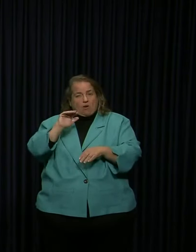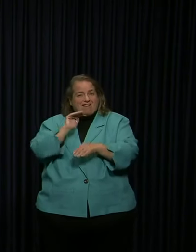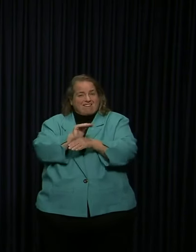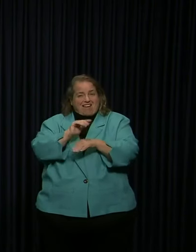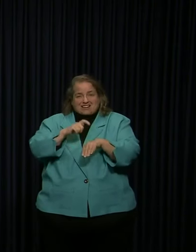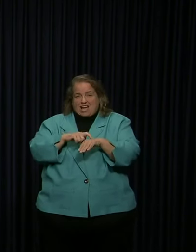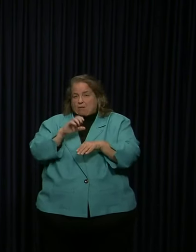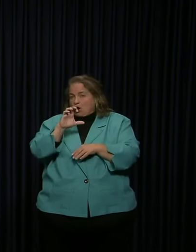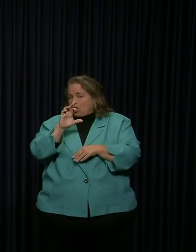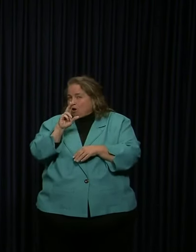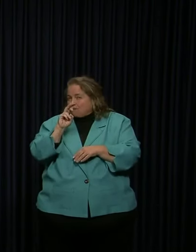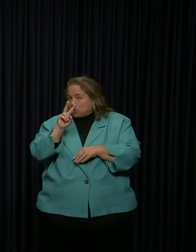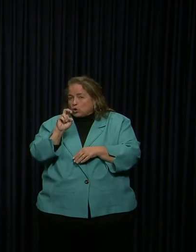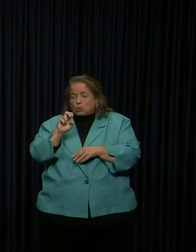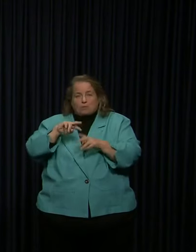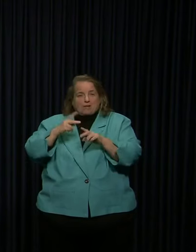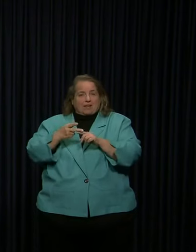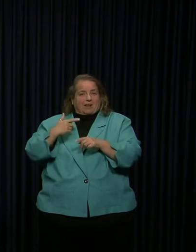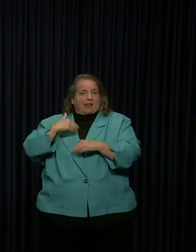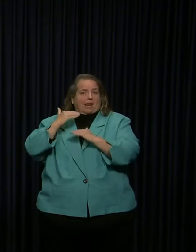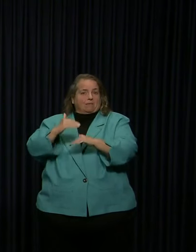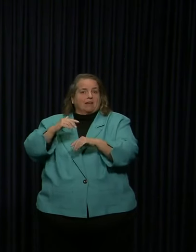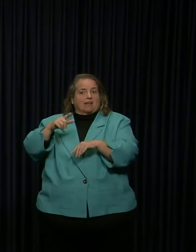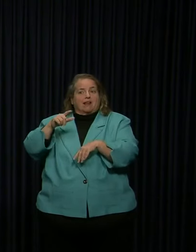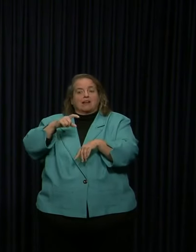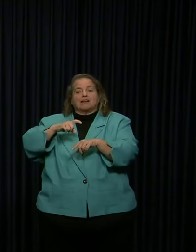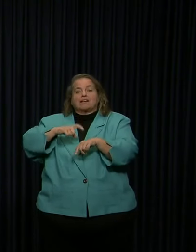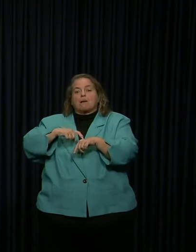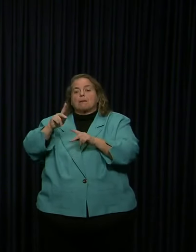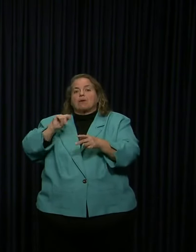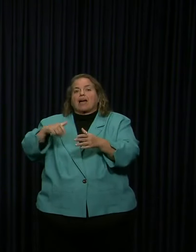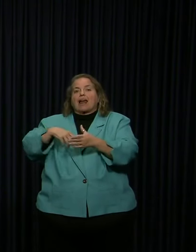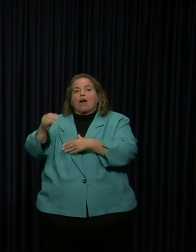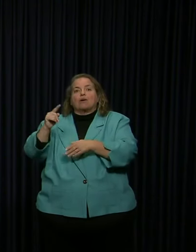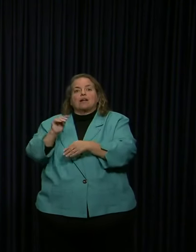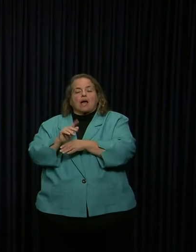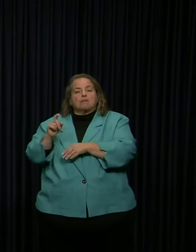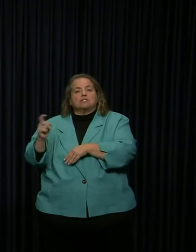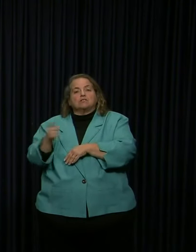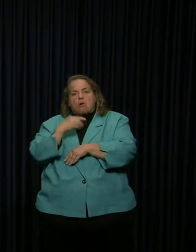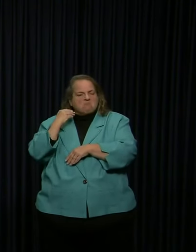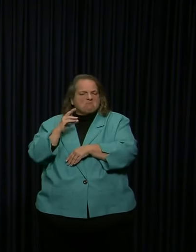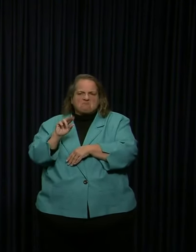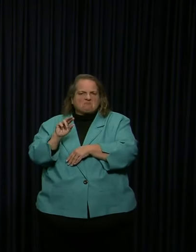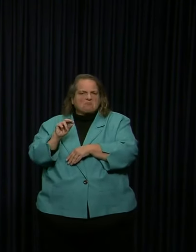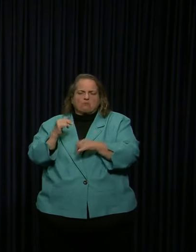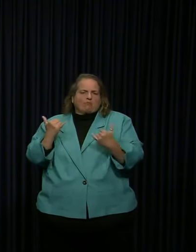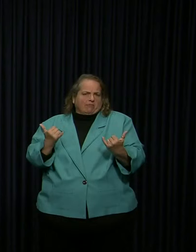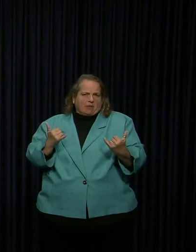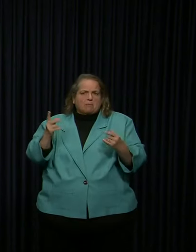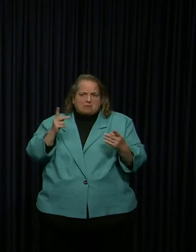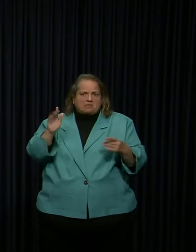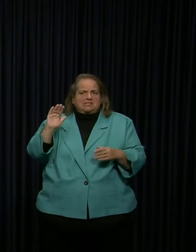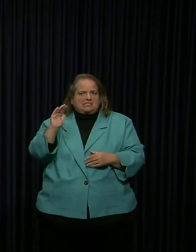DO A FULL CALL WITH THE SUPERINTENDENTS, AND WE WILL DO THE SAME.